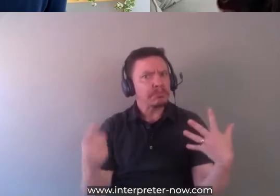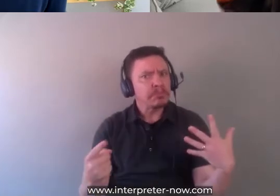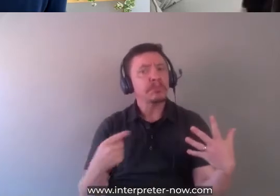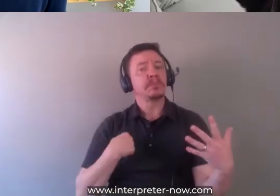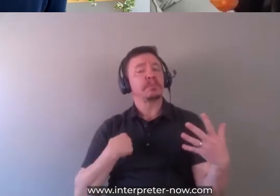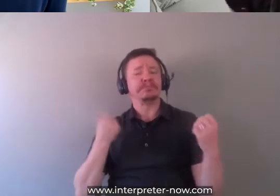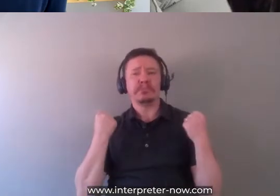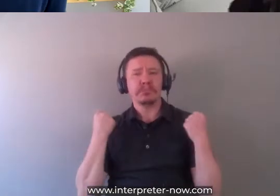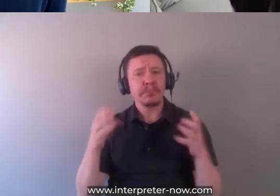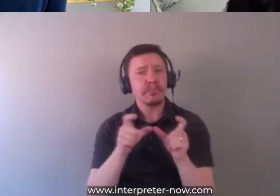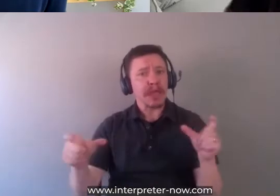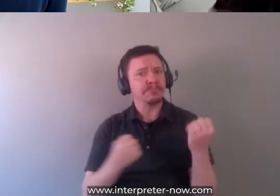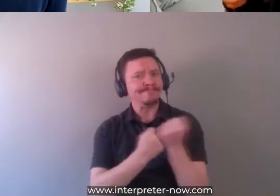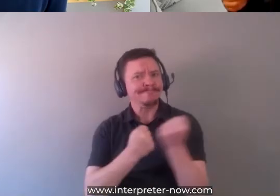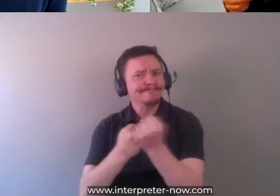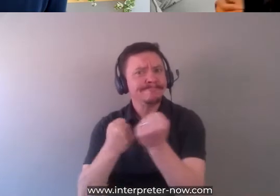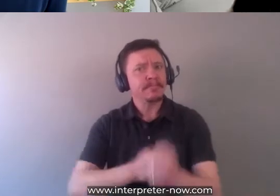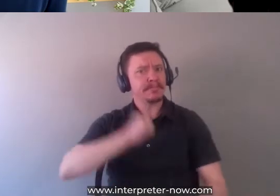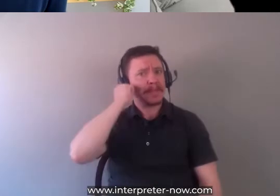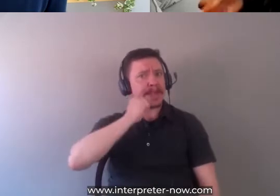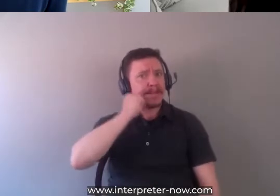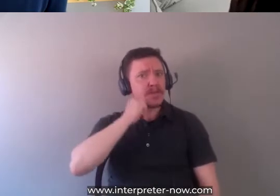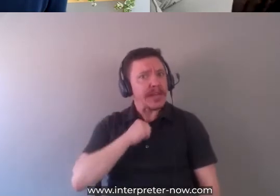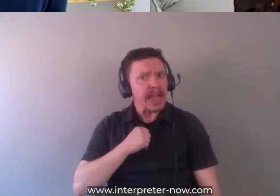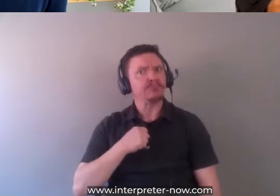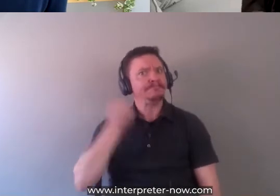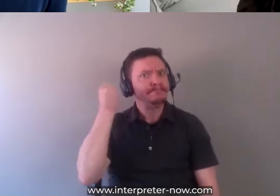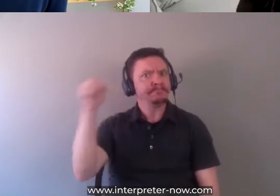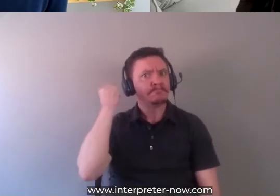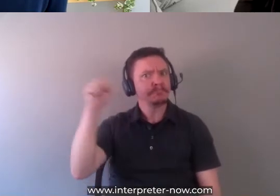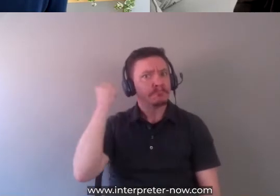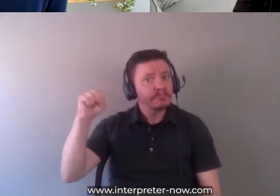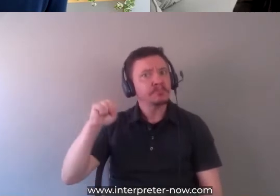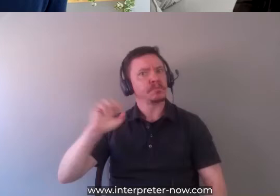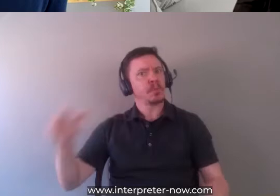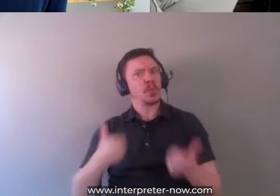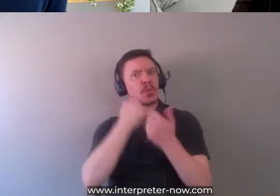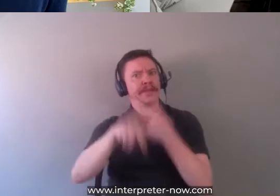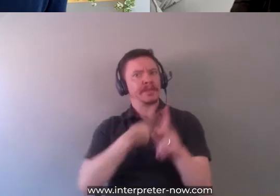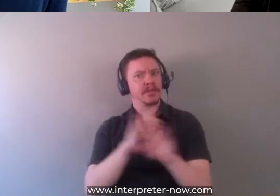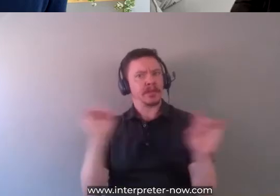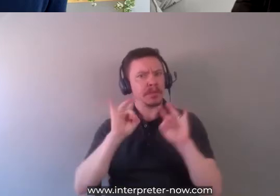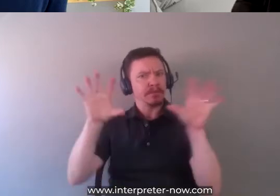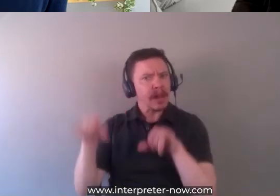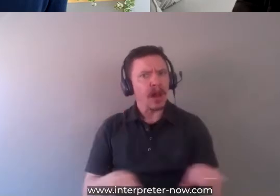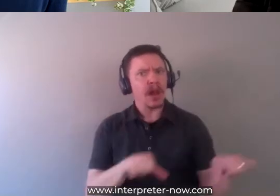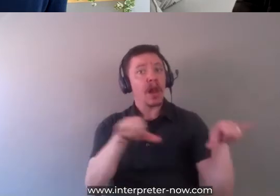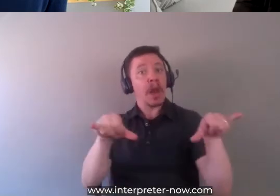on the ground now every single day to challenge those types of violence. Where I am now as